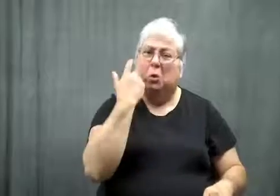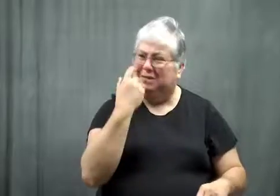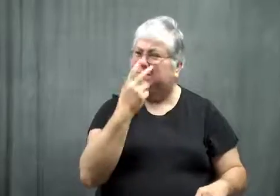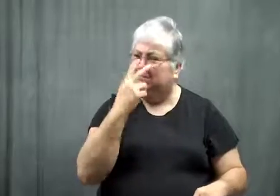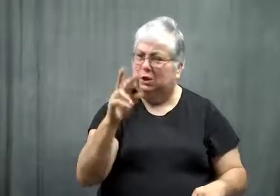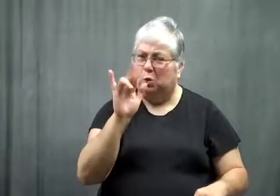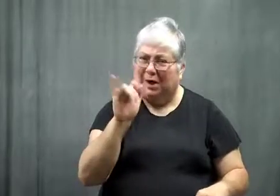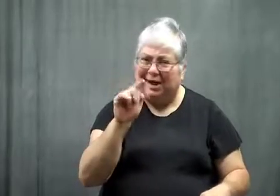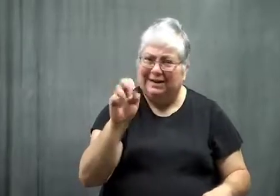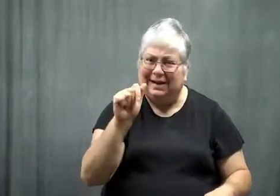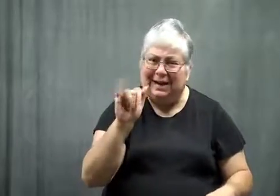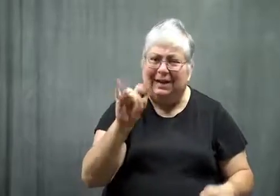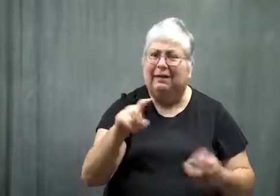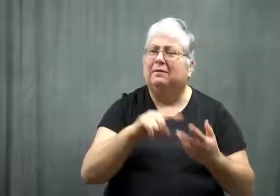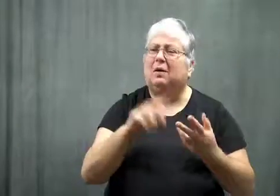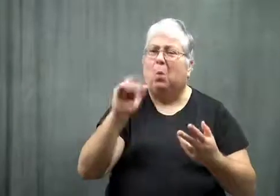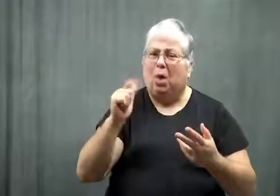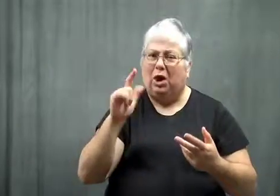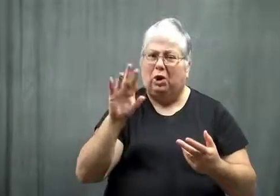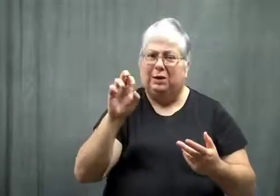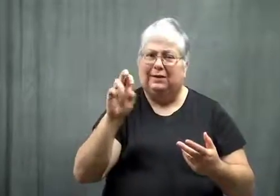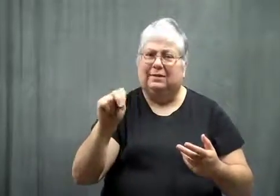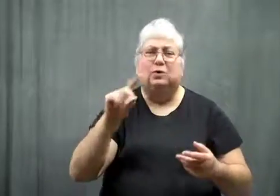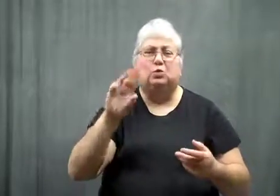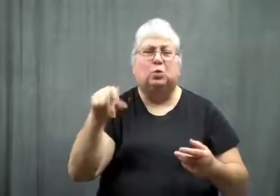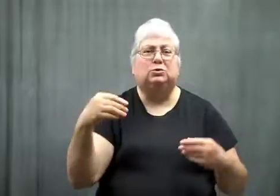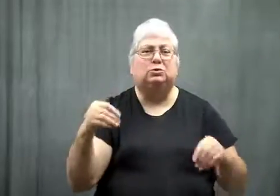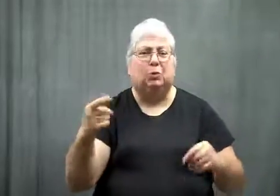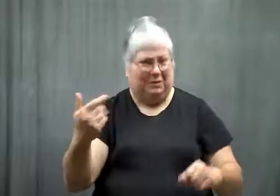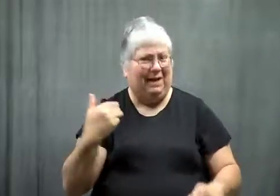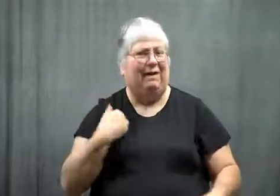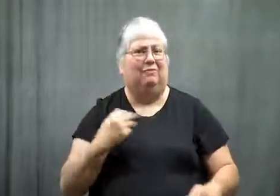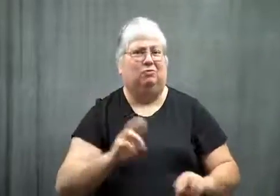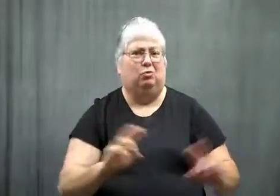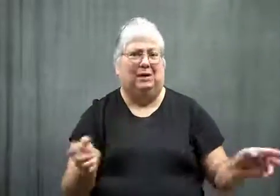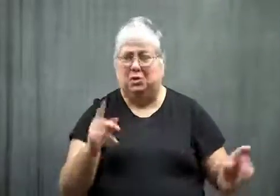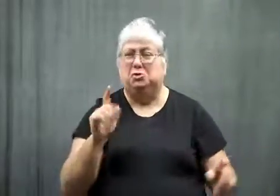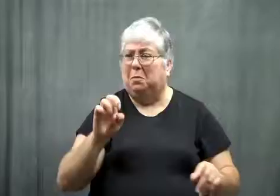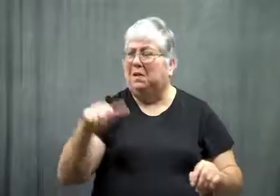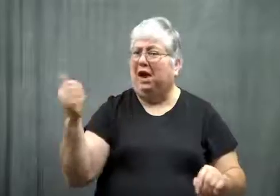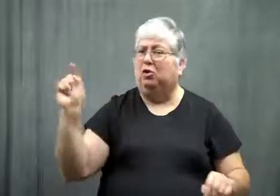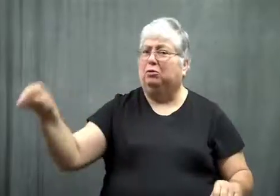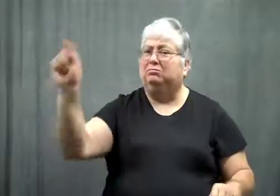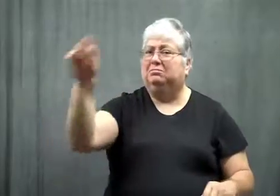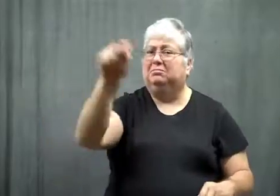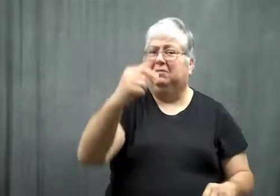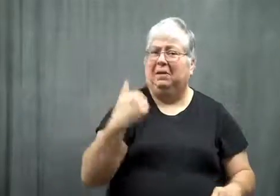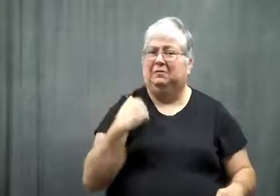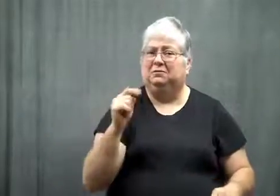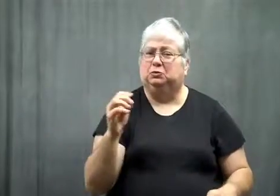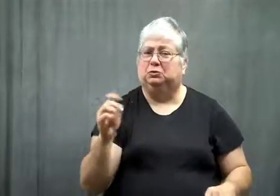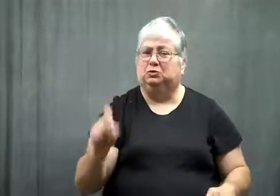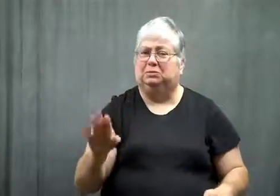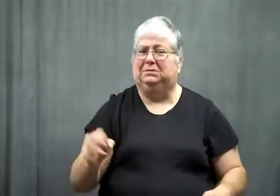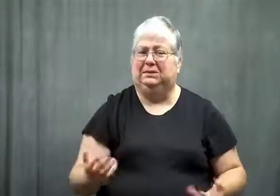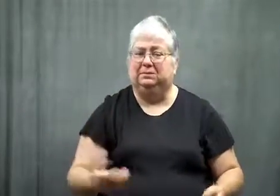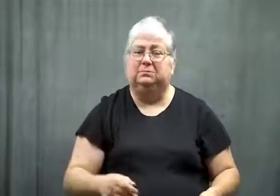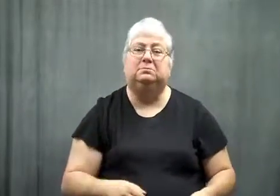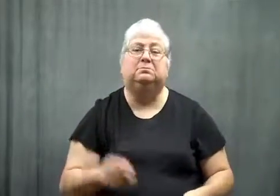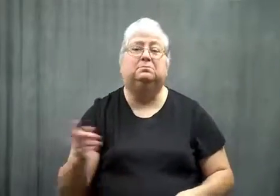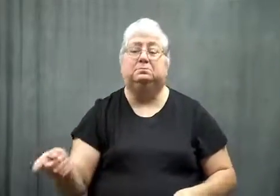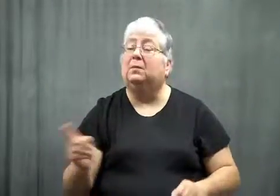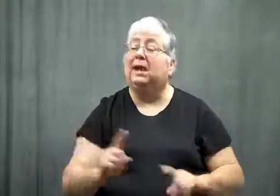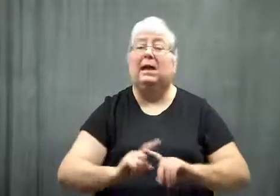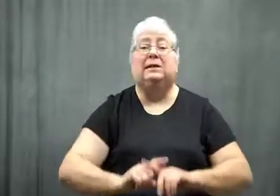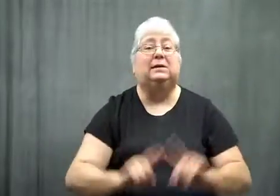I have seen it available at Rite-Aid and Walgreens drug stores.